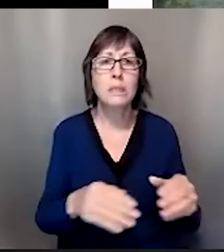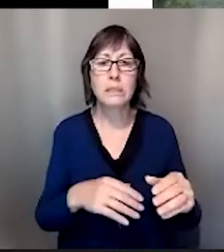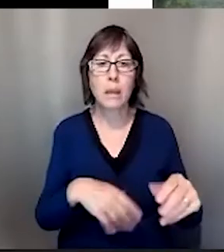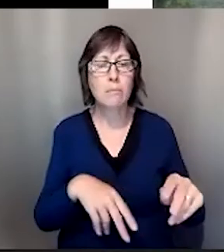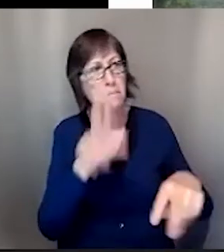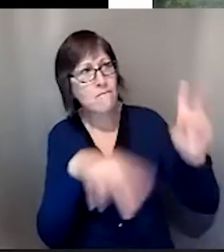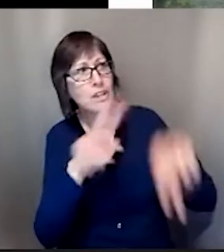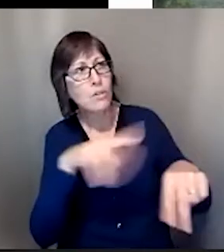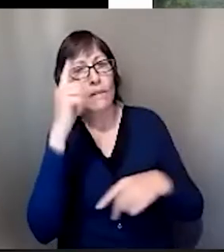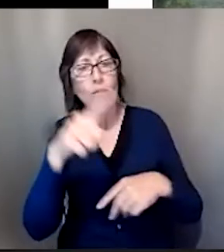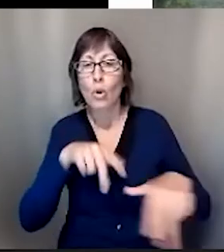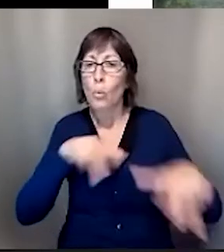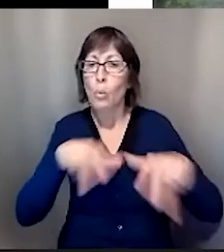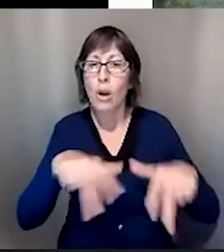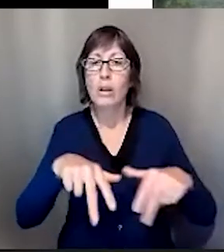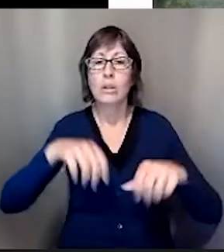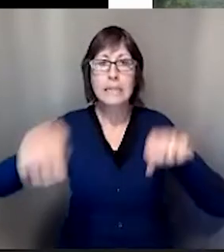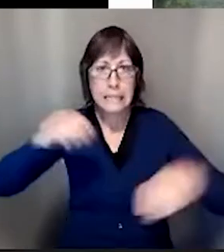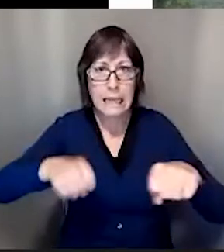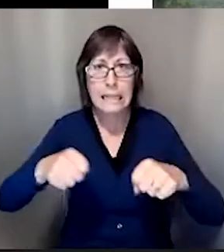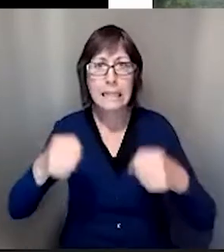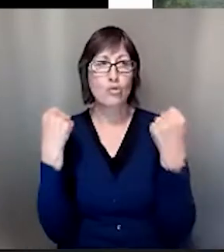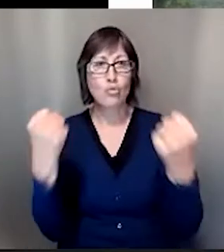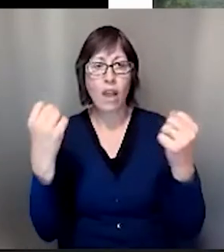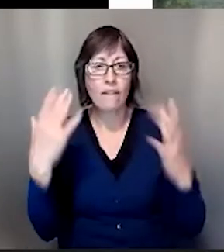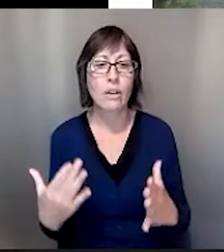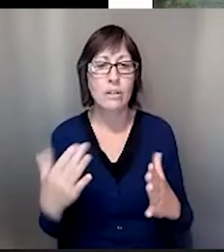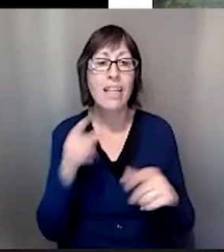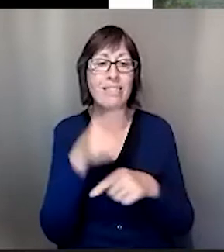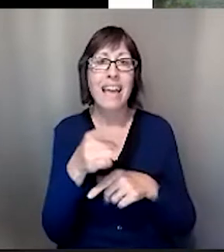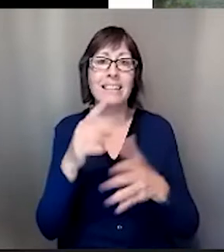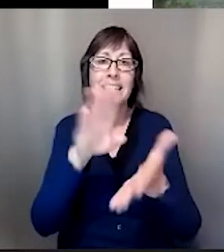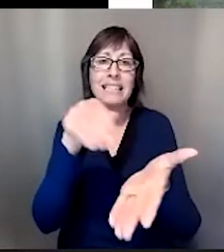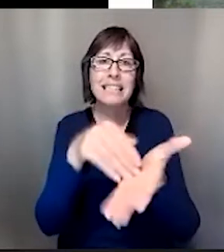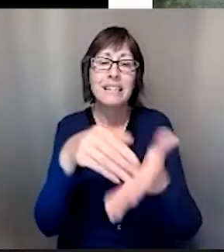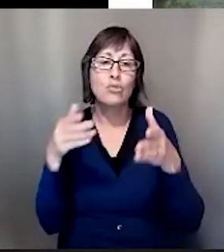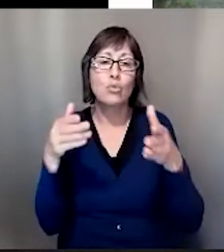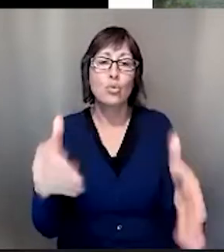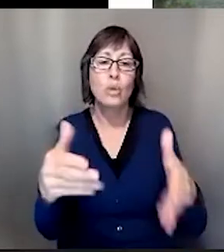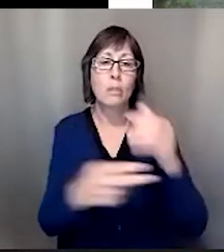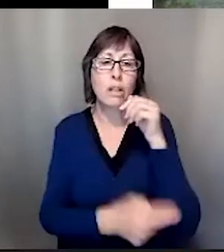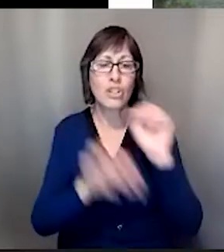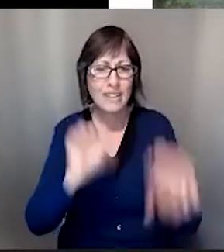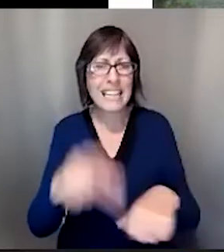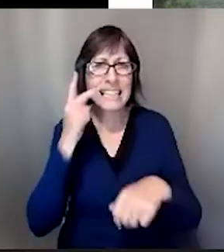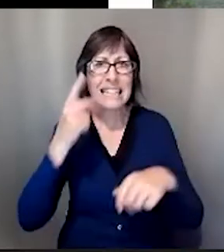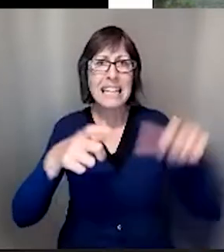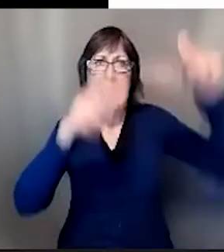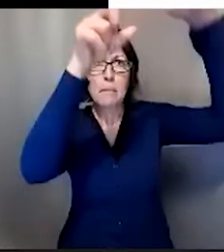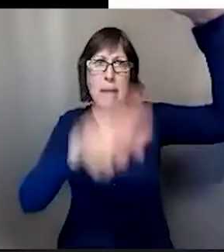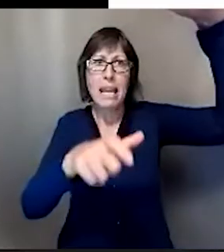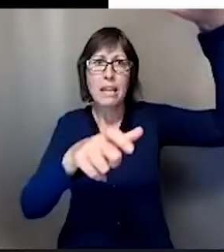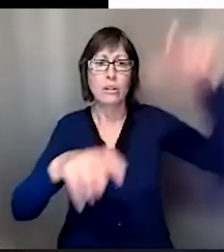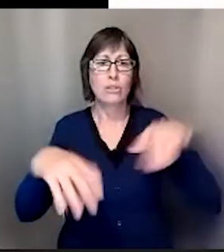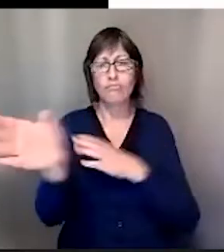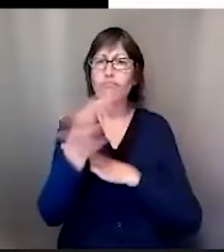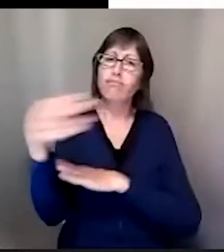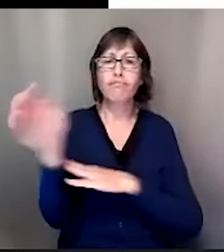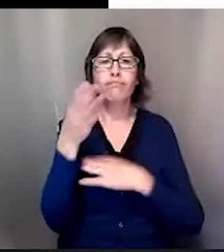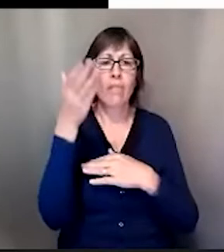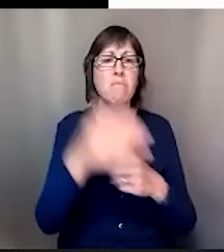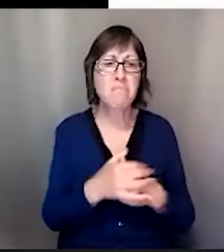This is the Centre Street Bridge